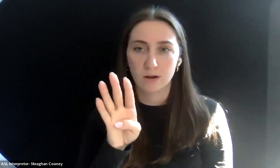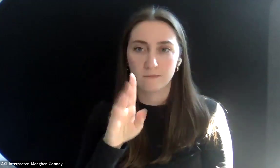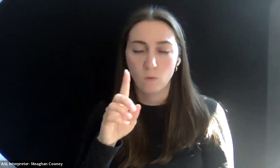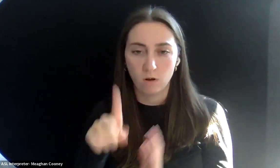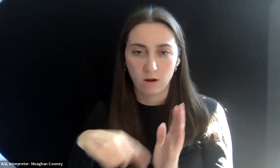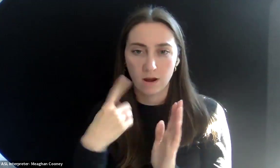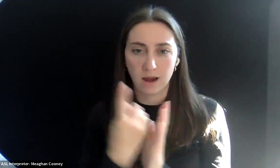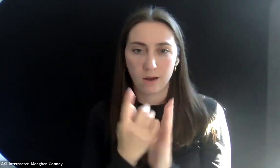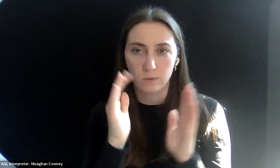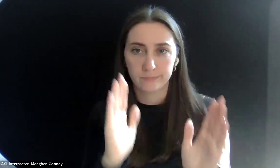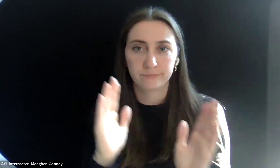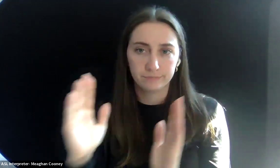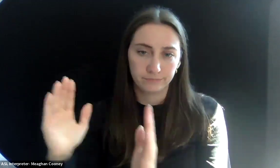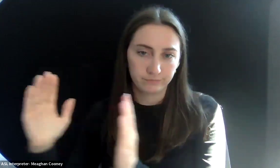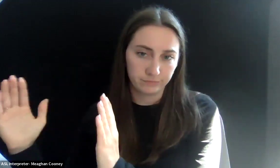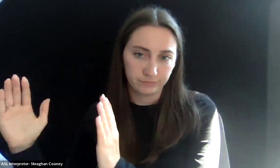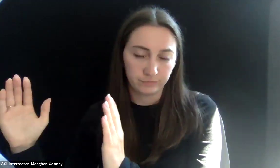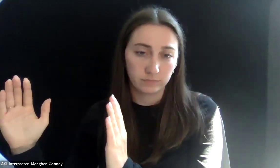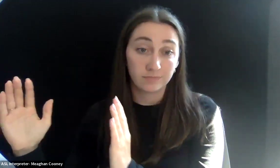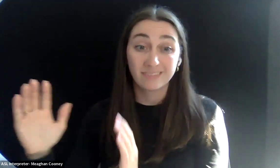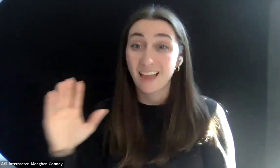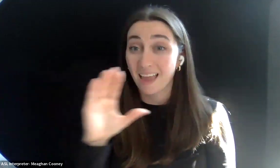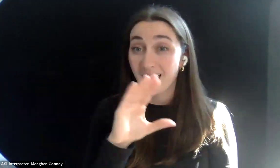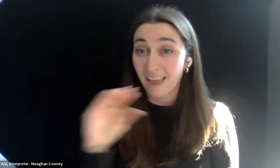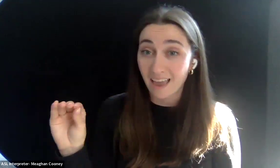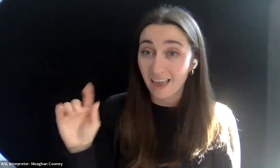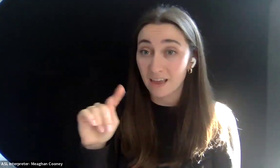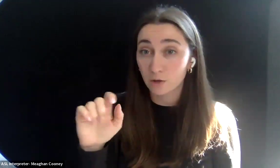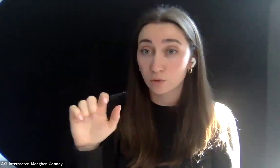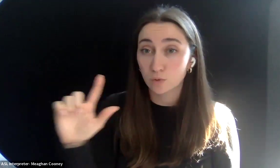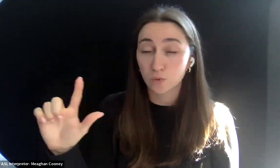And to the extent the tool output is not generated based on